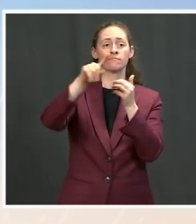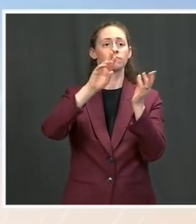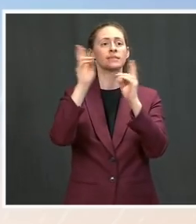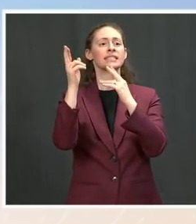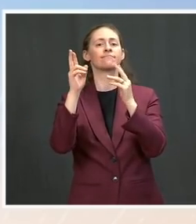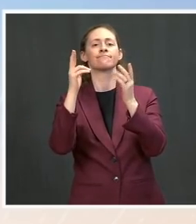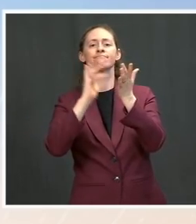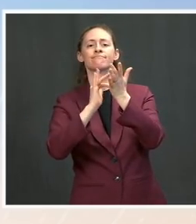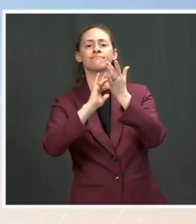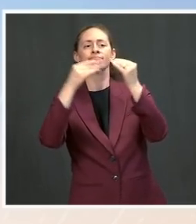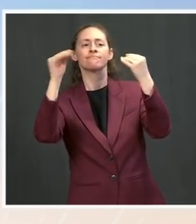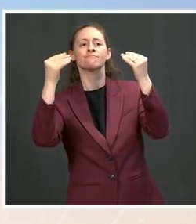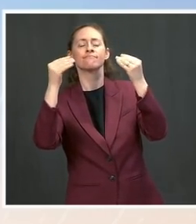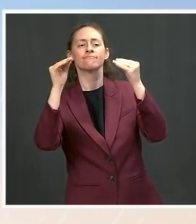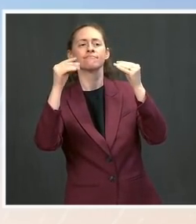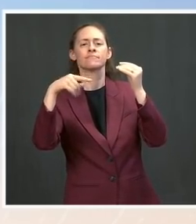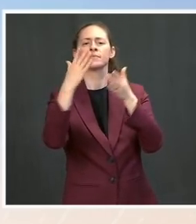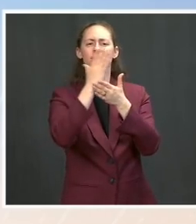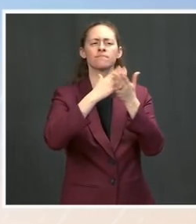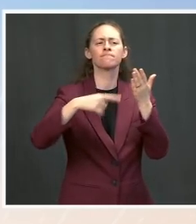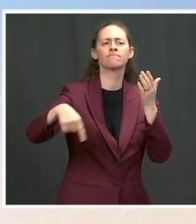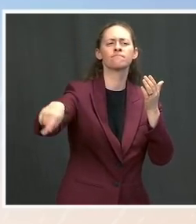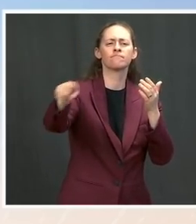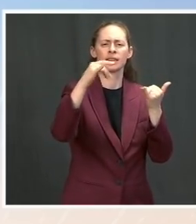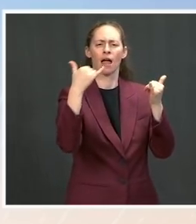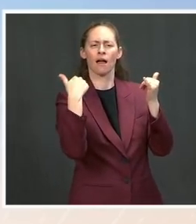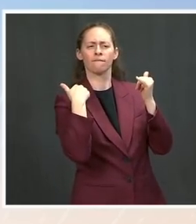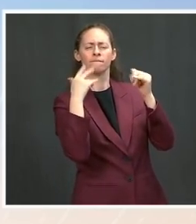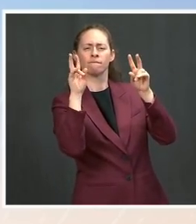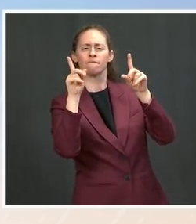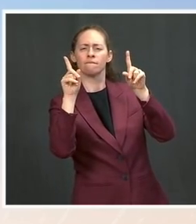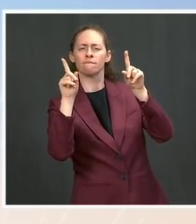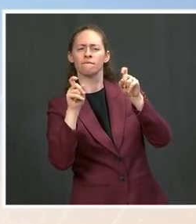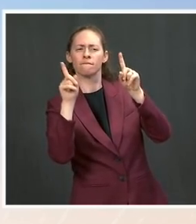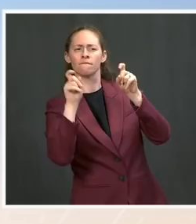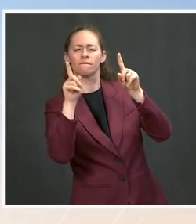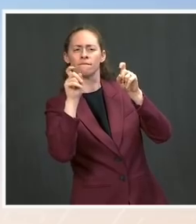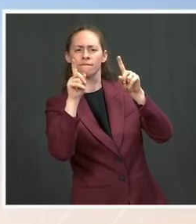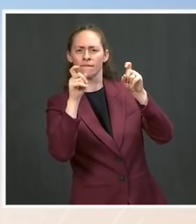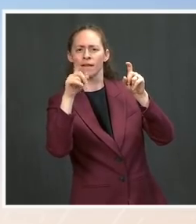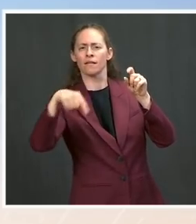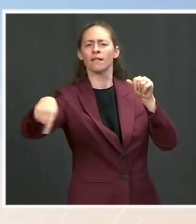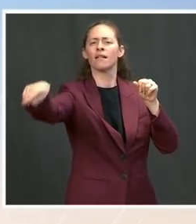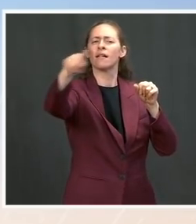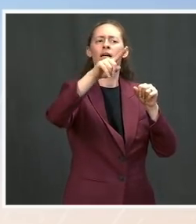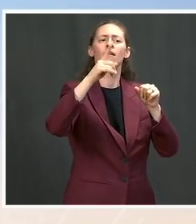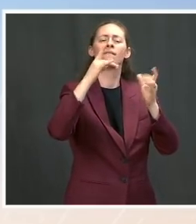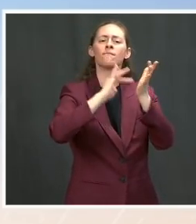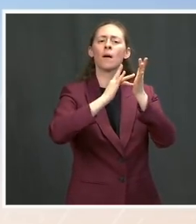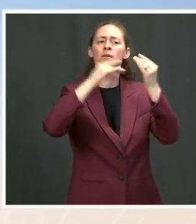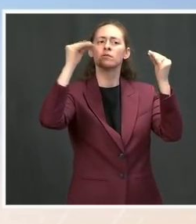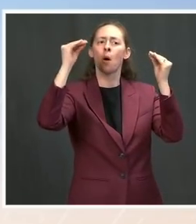with just a couple thousand pharmacies, right? Now, it's over 40,000 or even greater than that, because that, we've seen, is very effective.